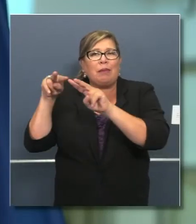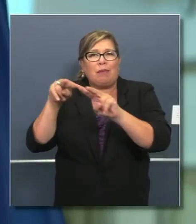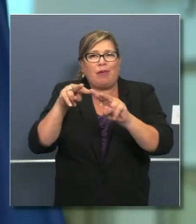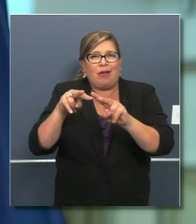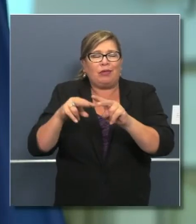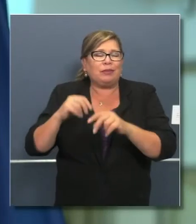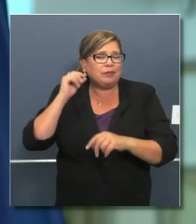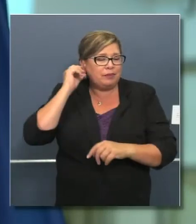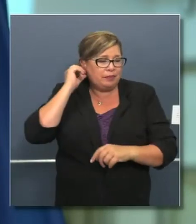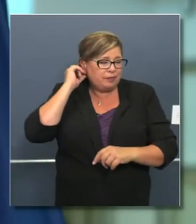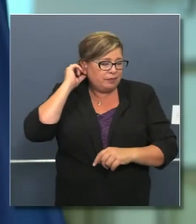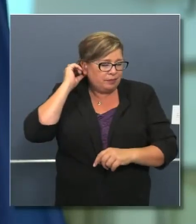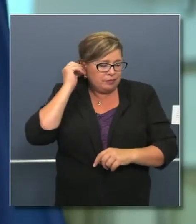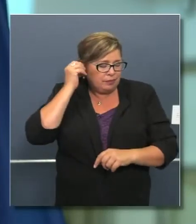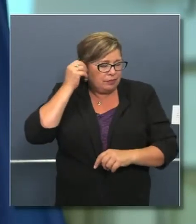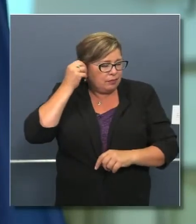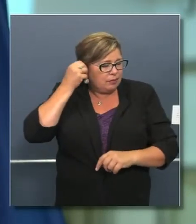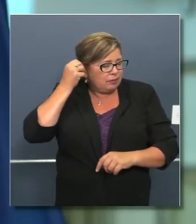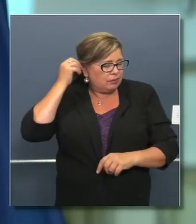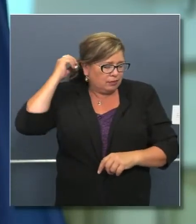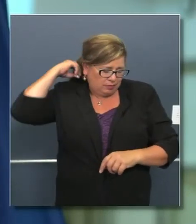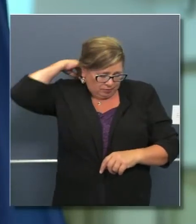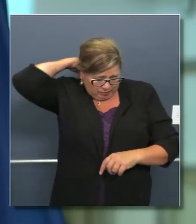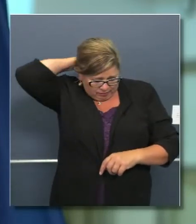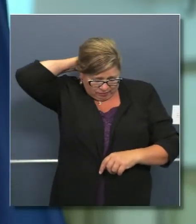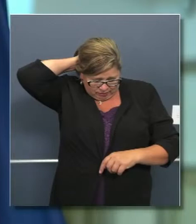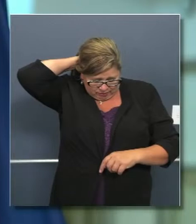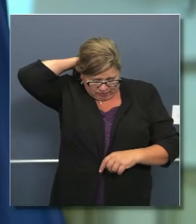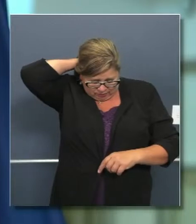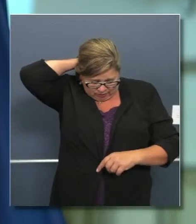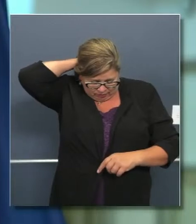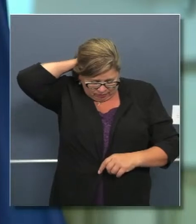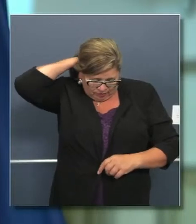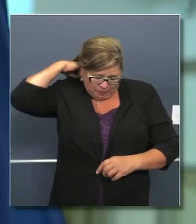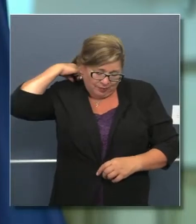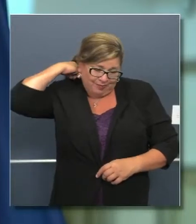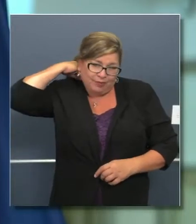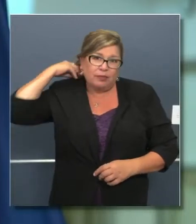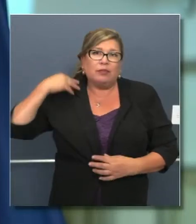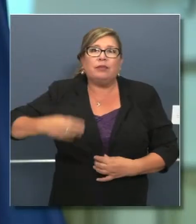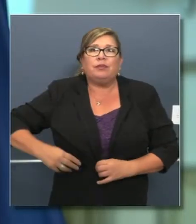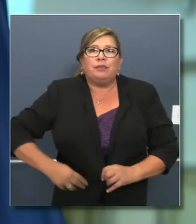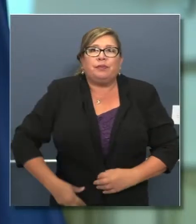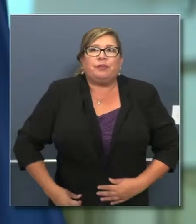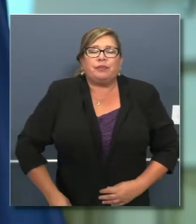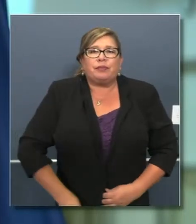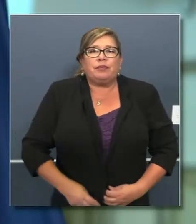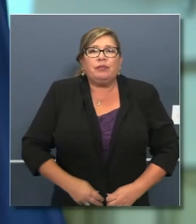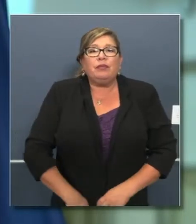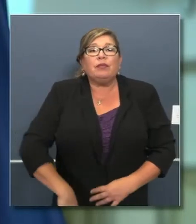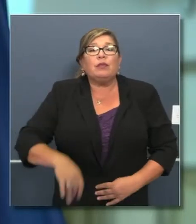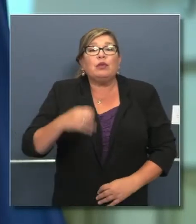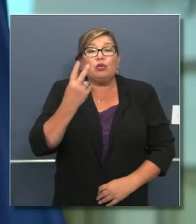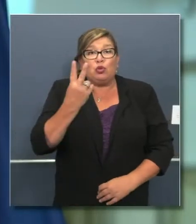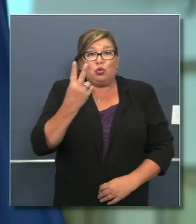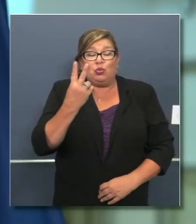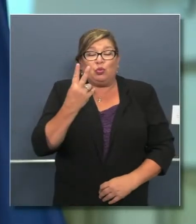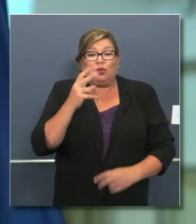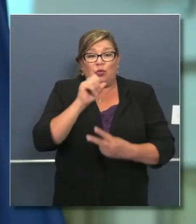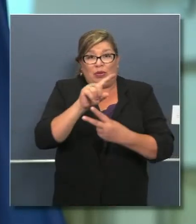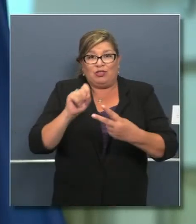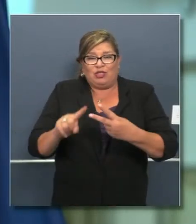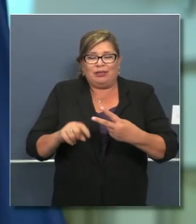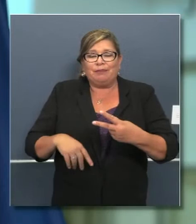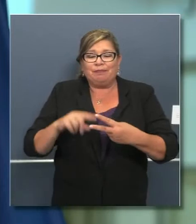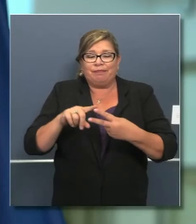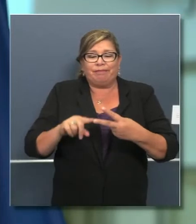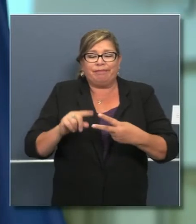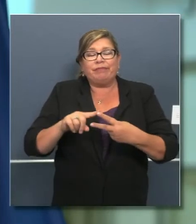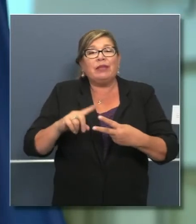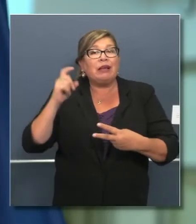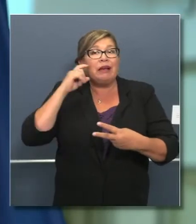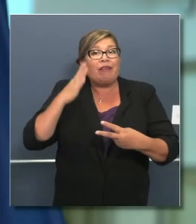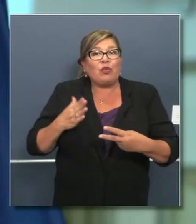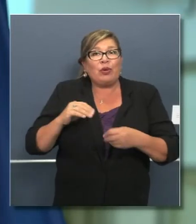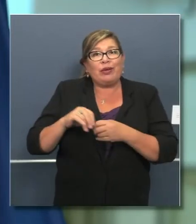hi governor two questions one governor's in New York New Jersey Connecticut are now considering